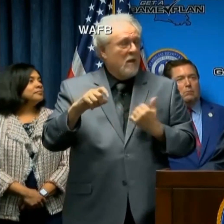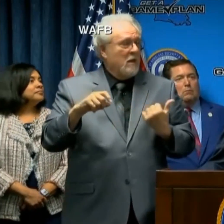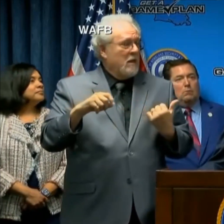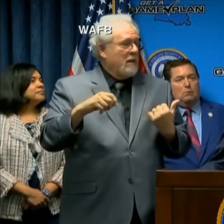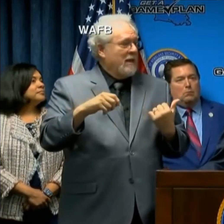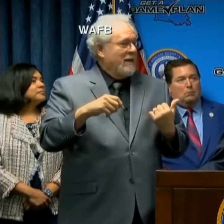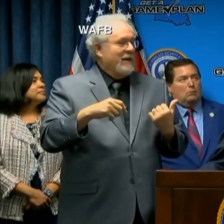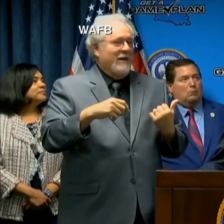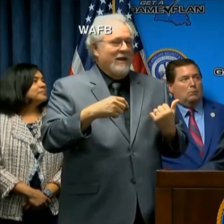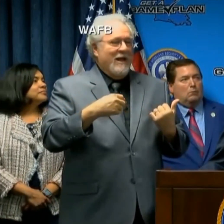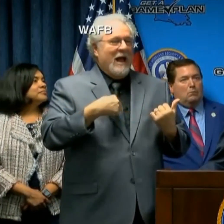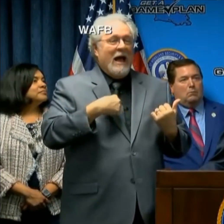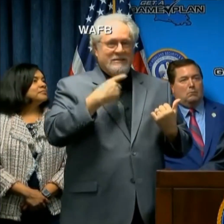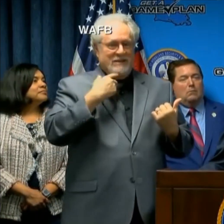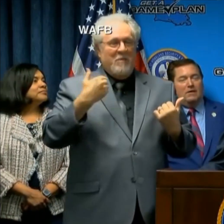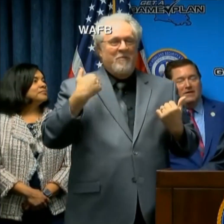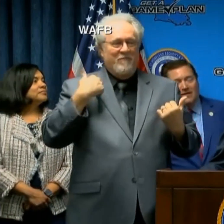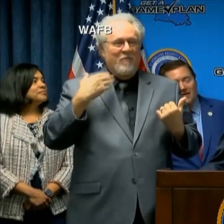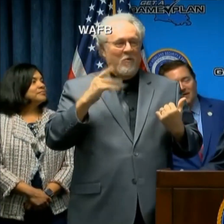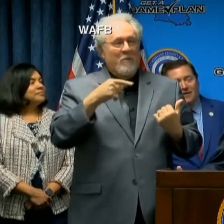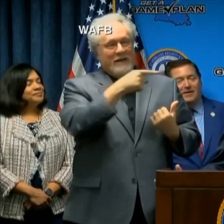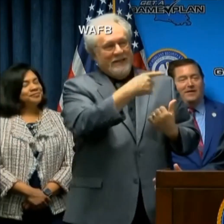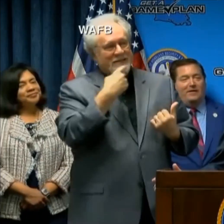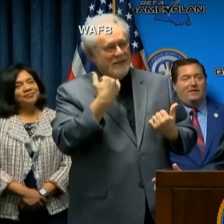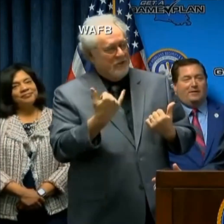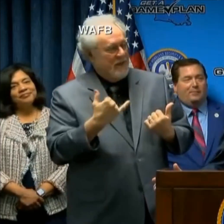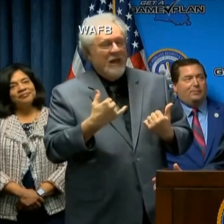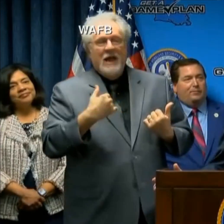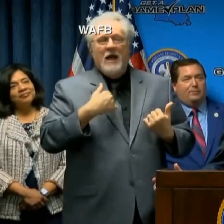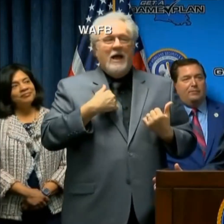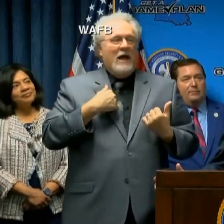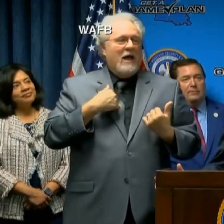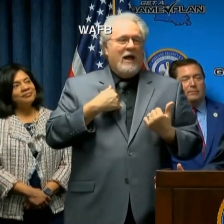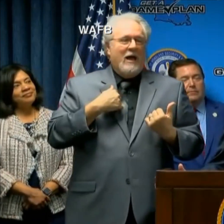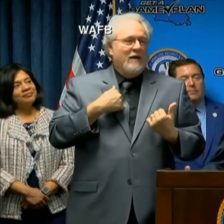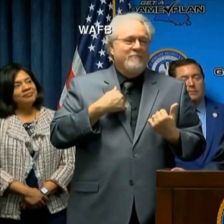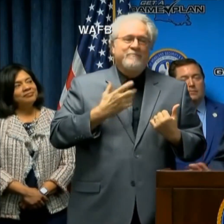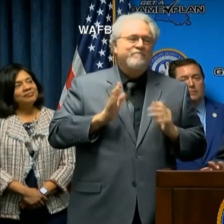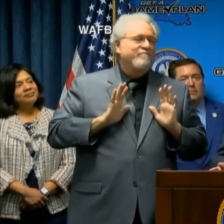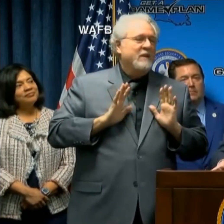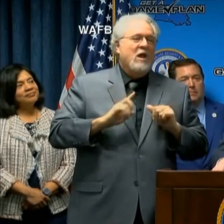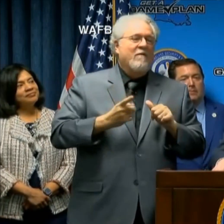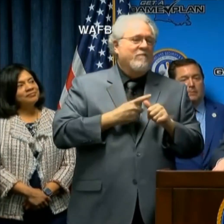but he said it today and and and really I'm not first of all that is a good